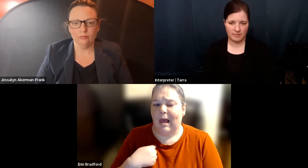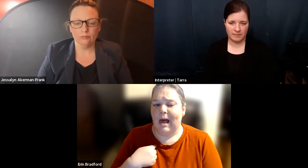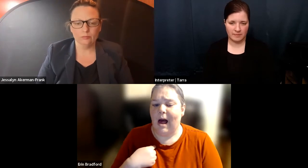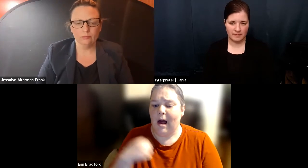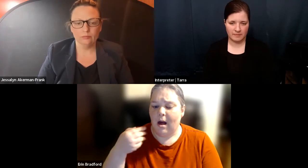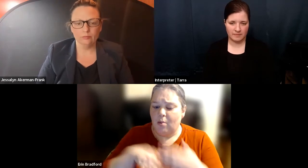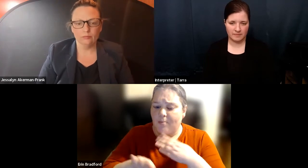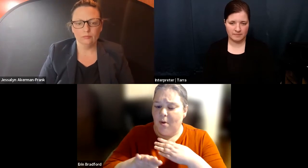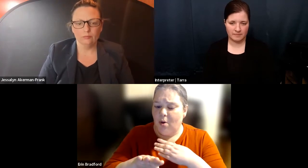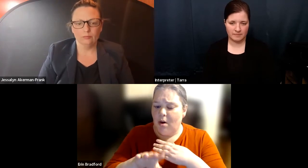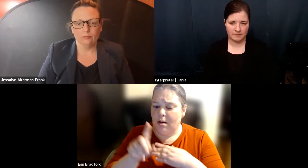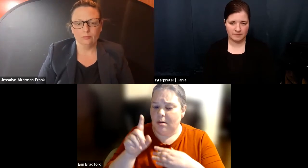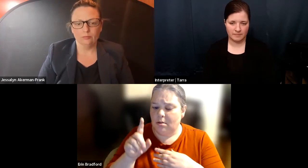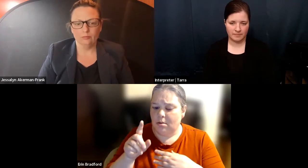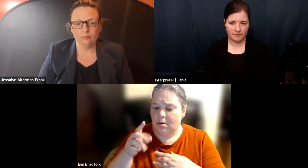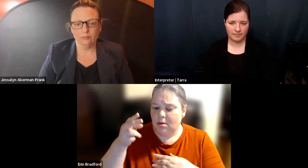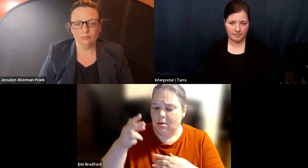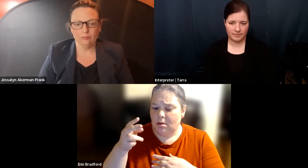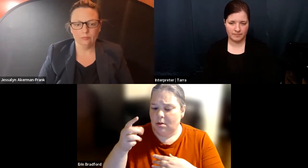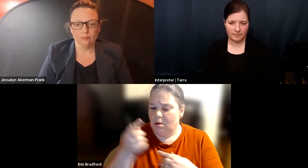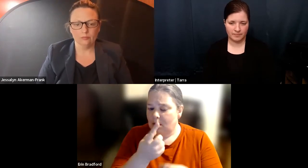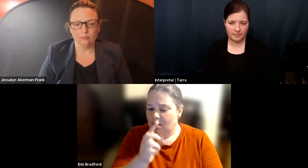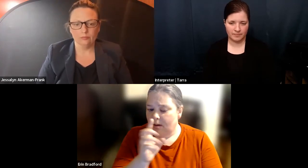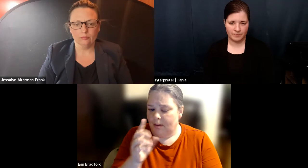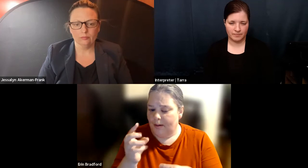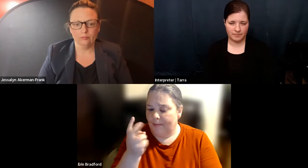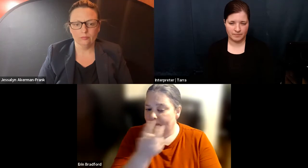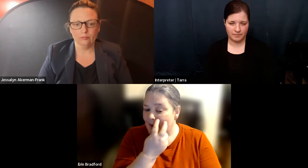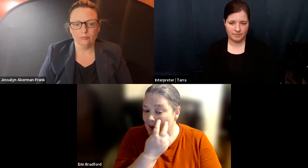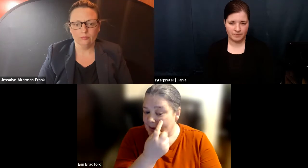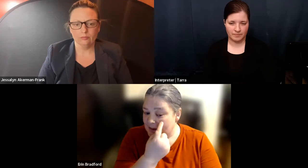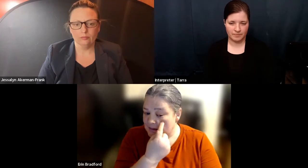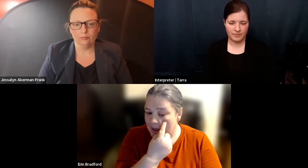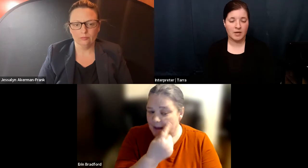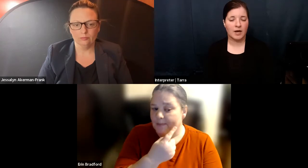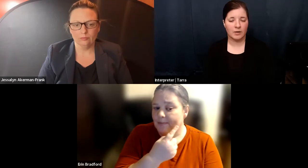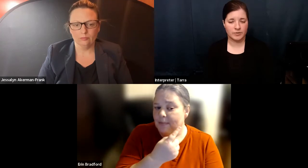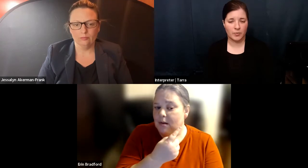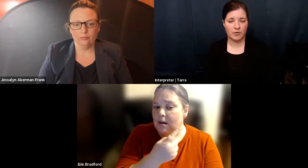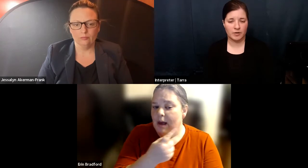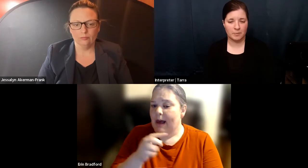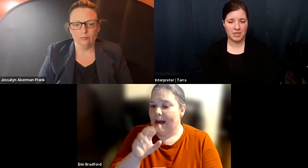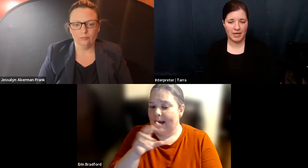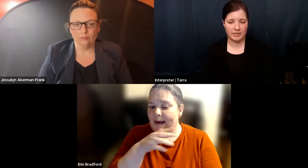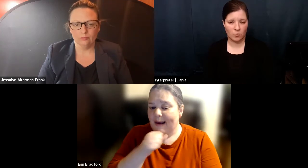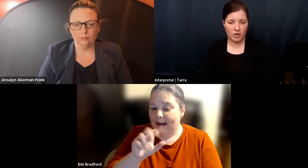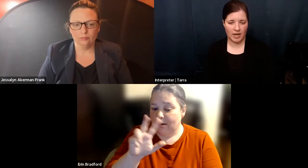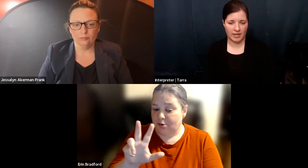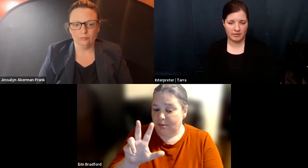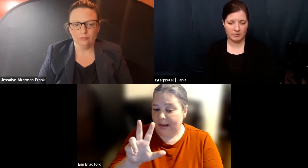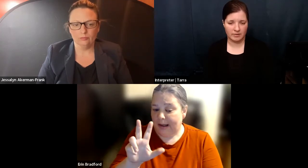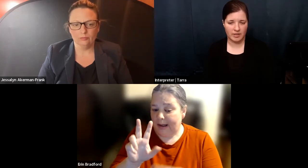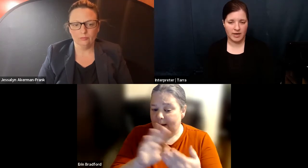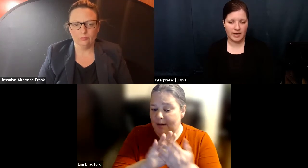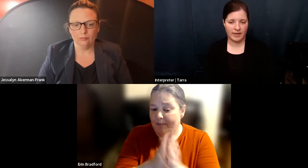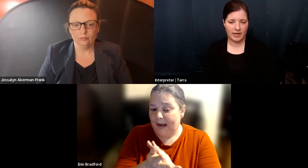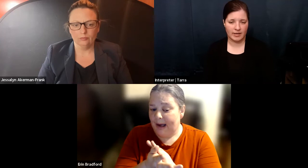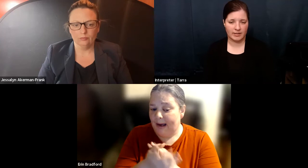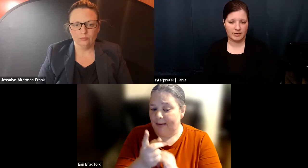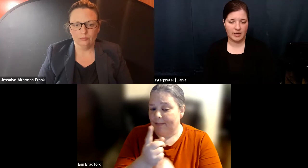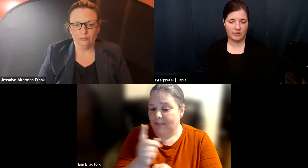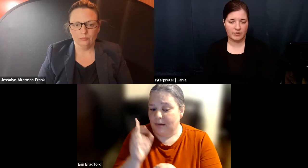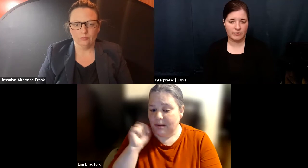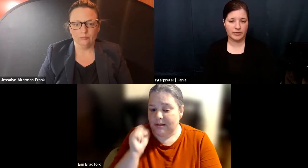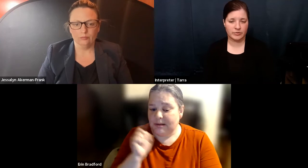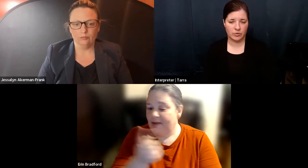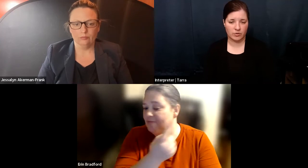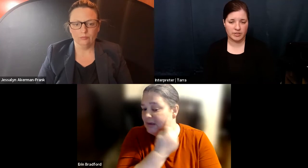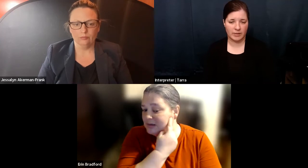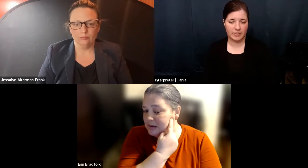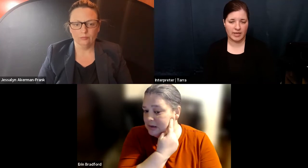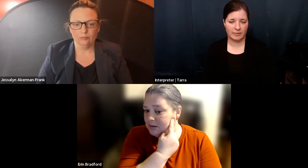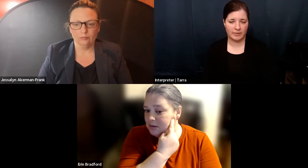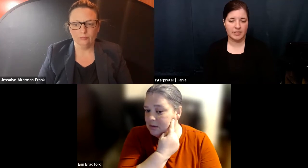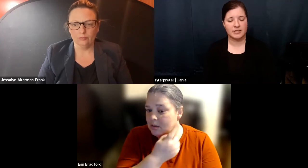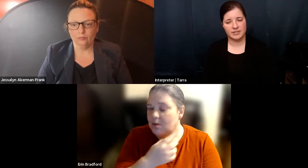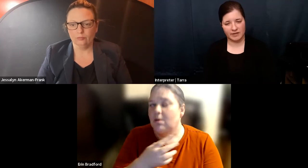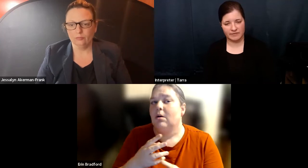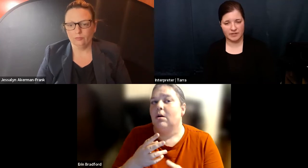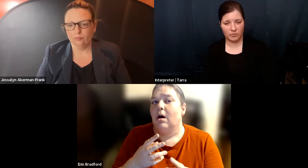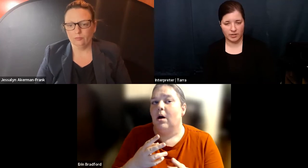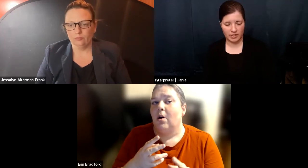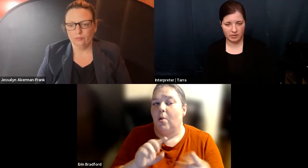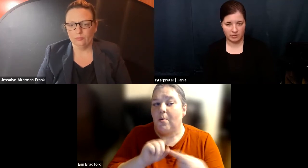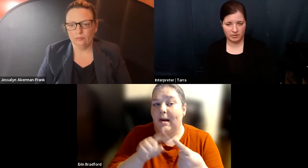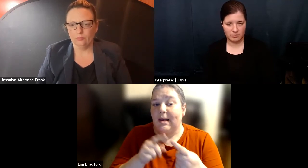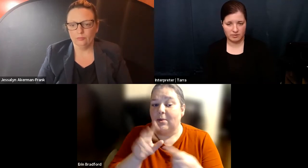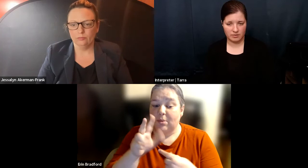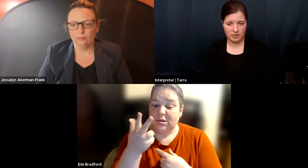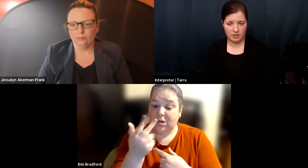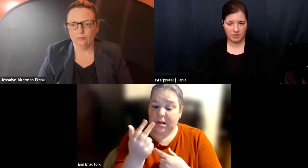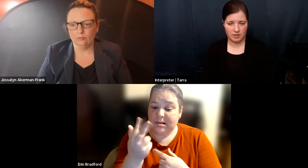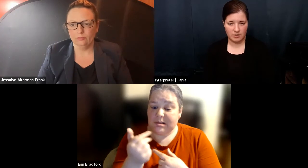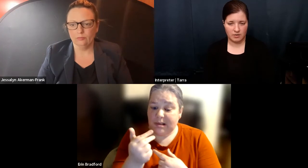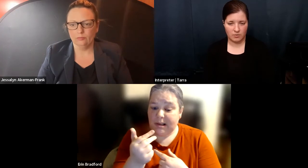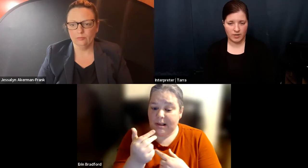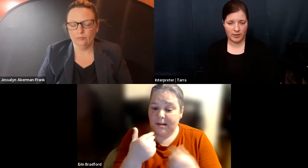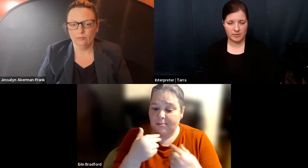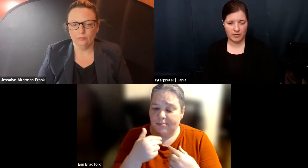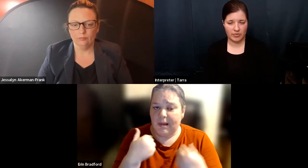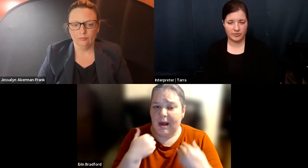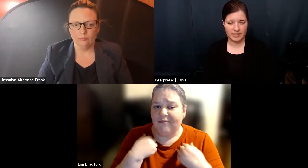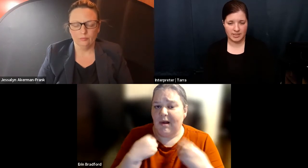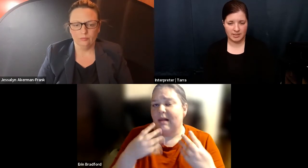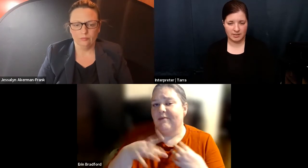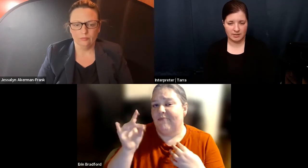Erin: Hi, this is Erin.